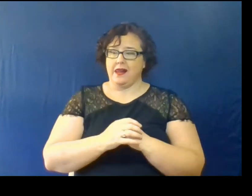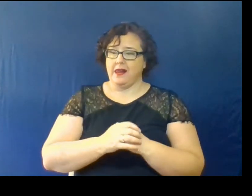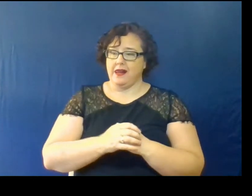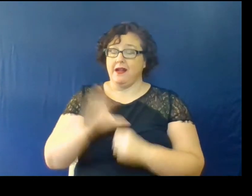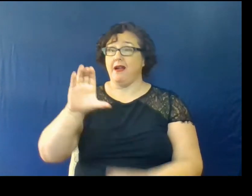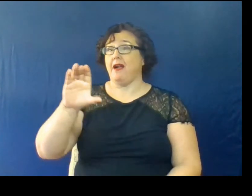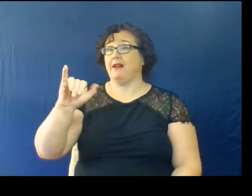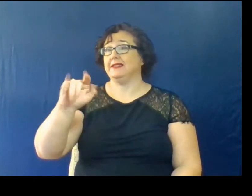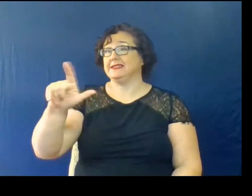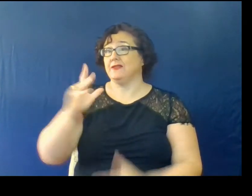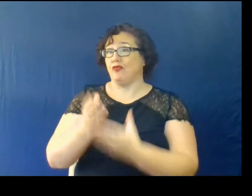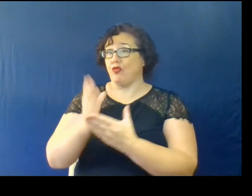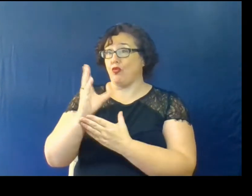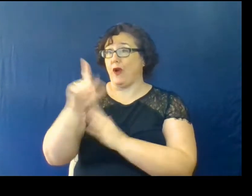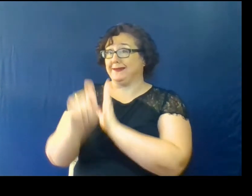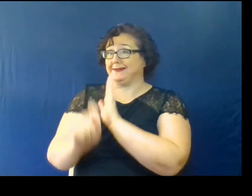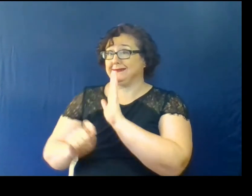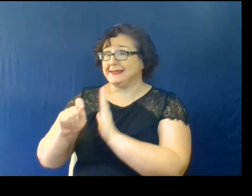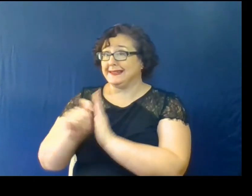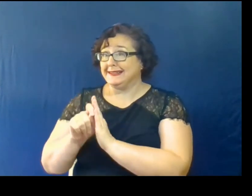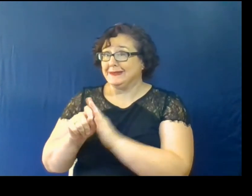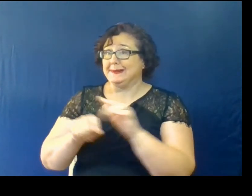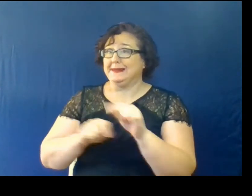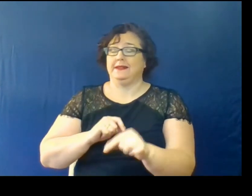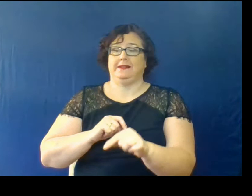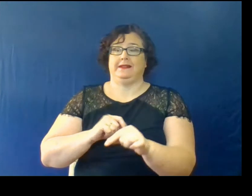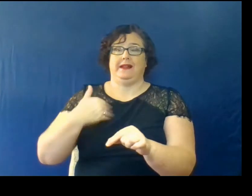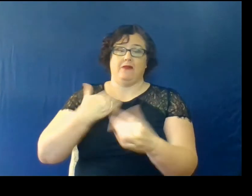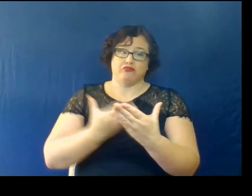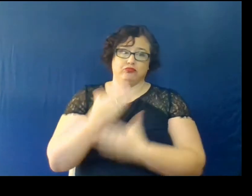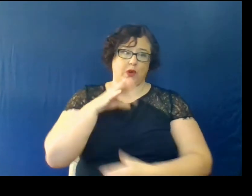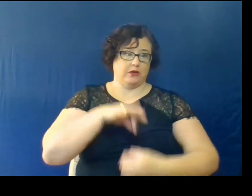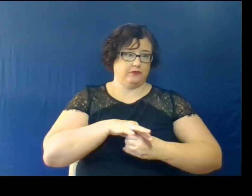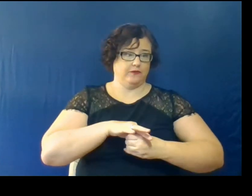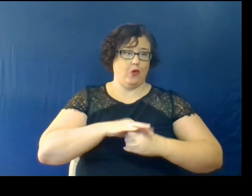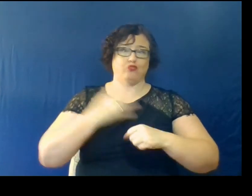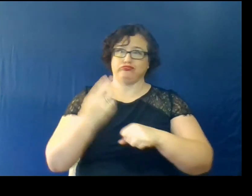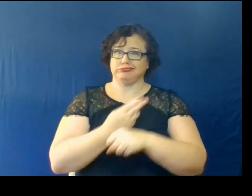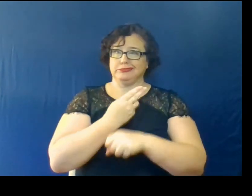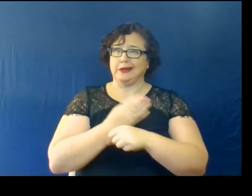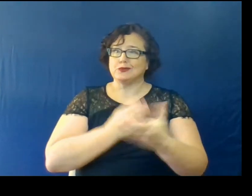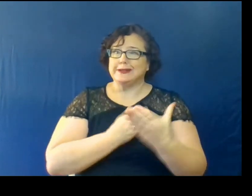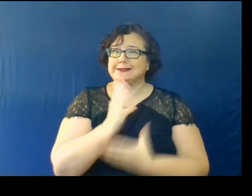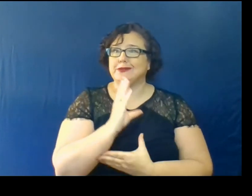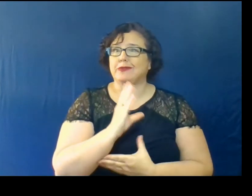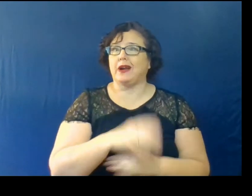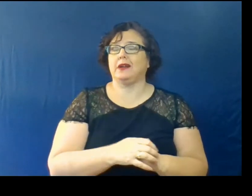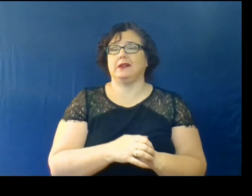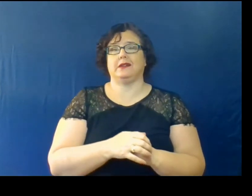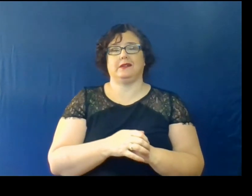and having the right to vote and exercise that right to vote for the disability community.